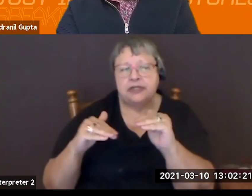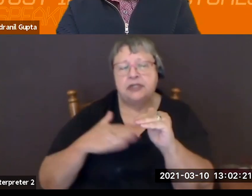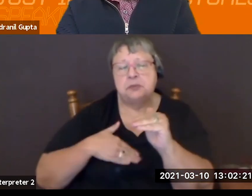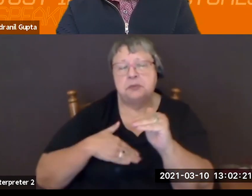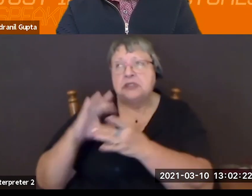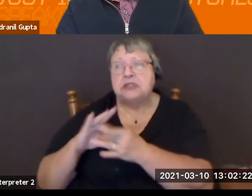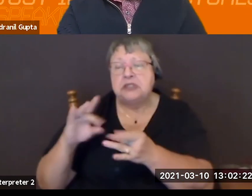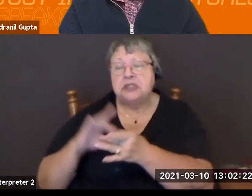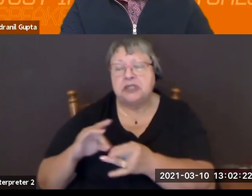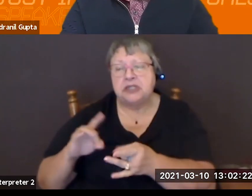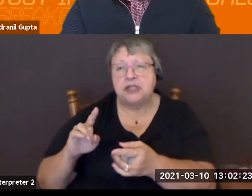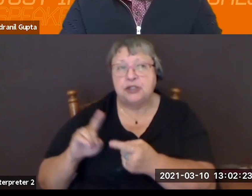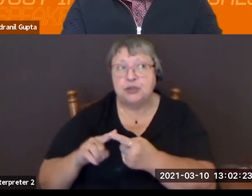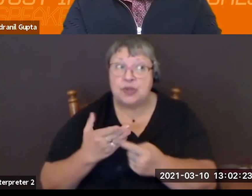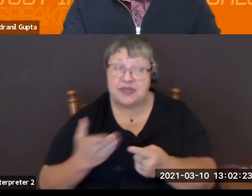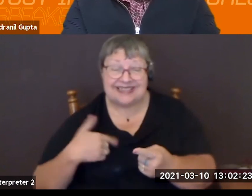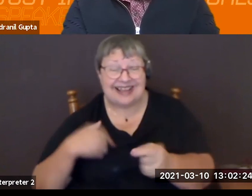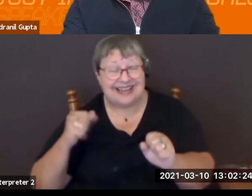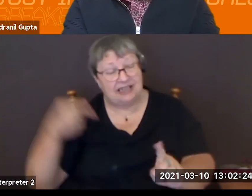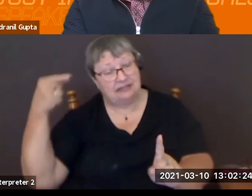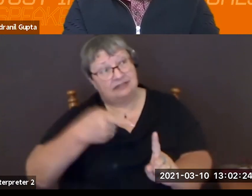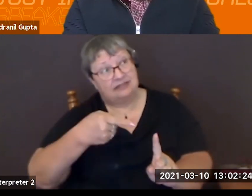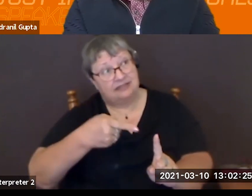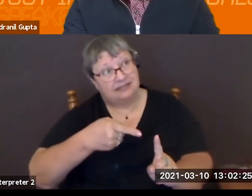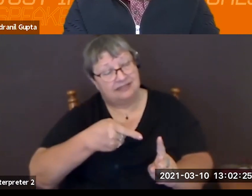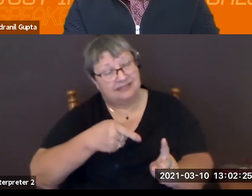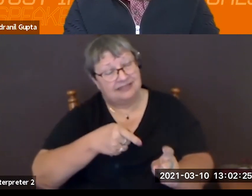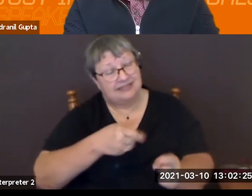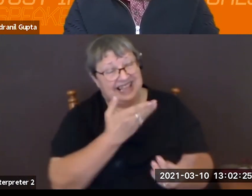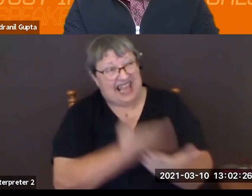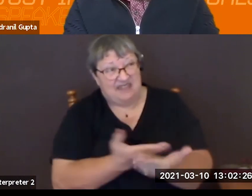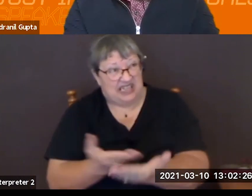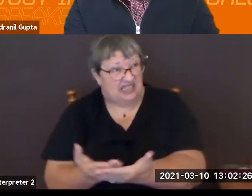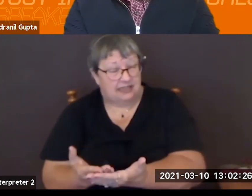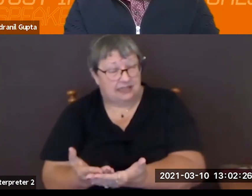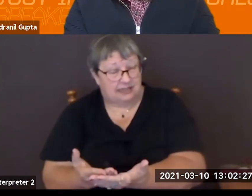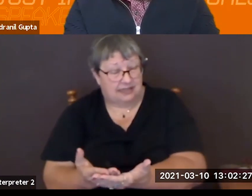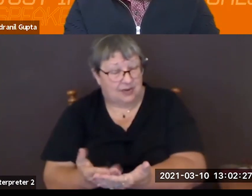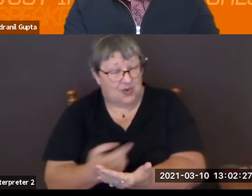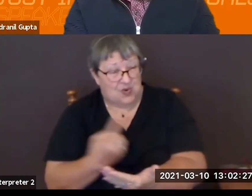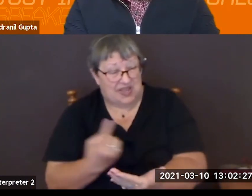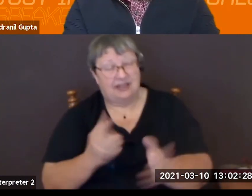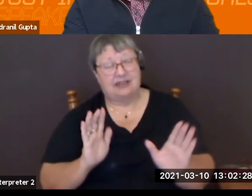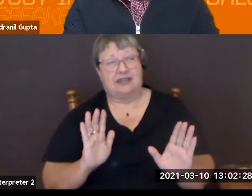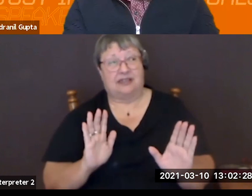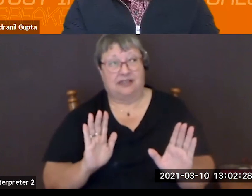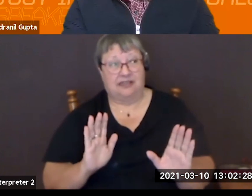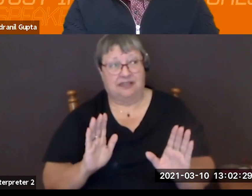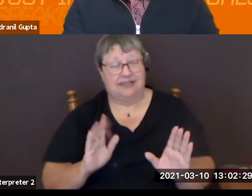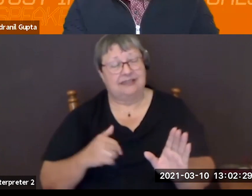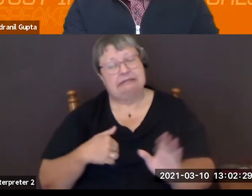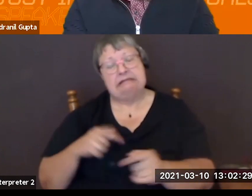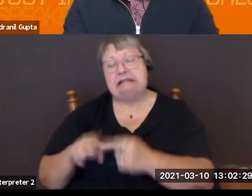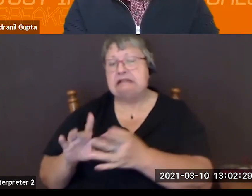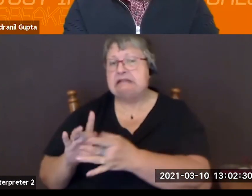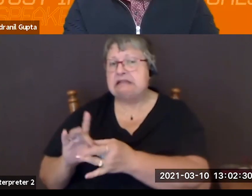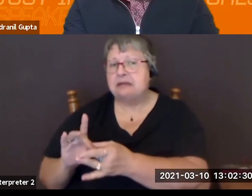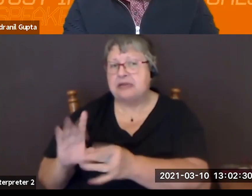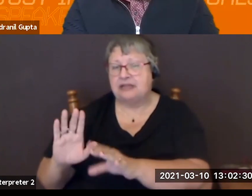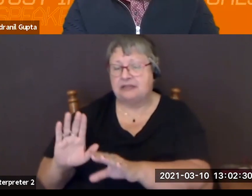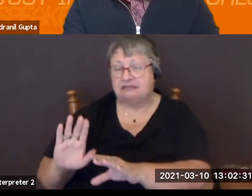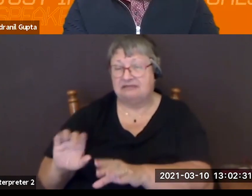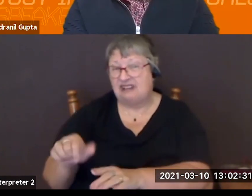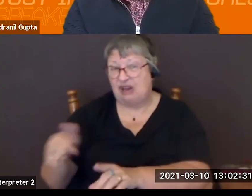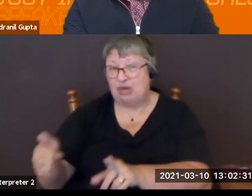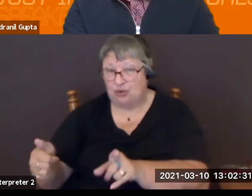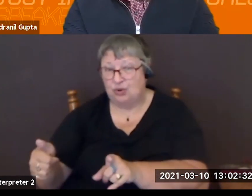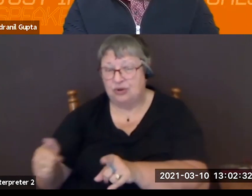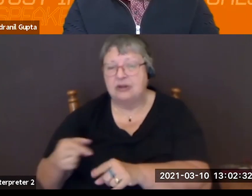claims that I can point to direct evidence on. So that's not something I can can really comment on. But what I can say is that.